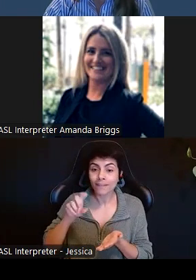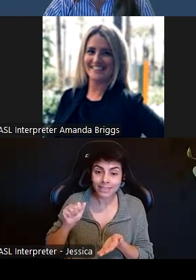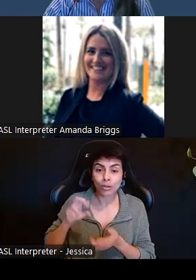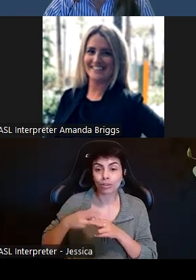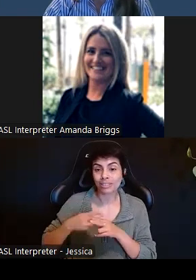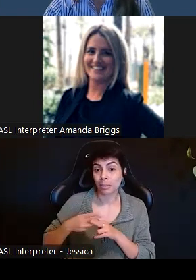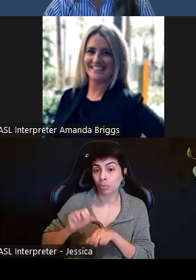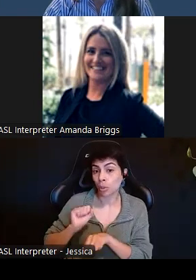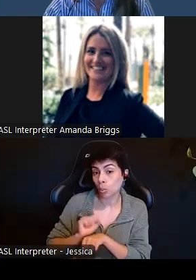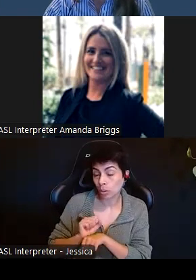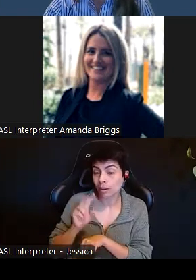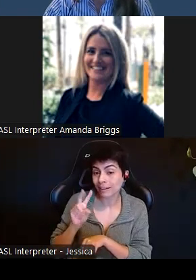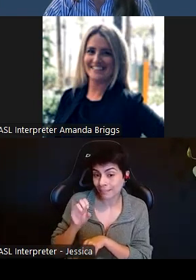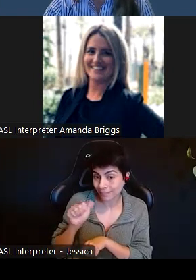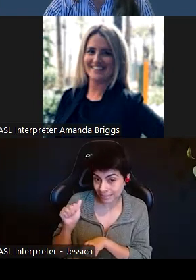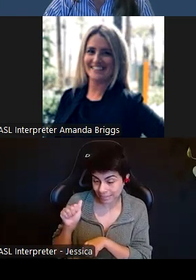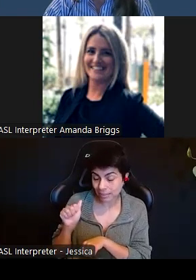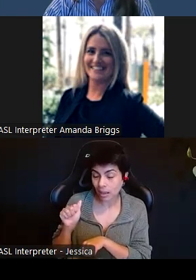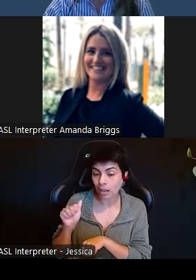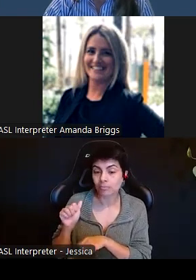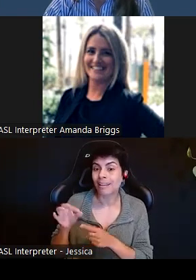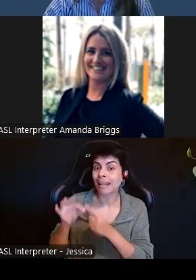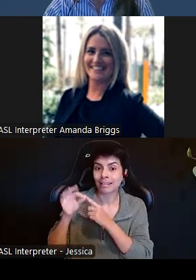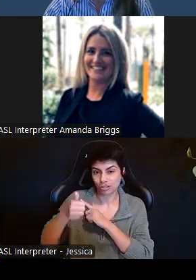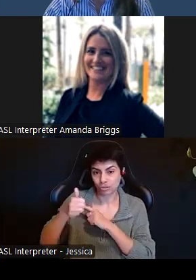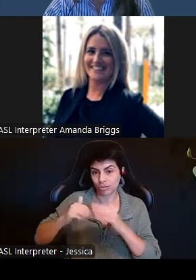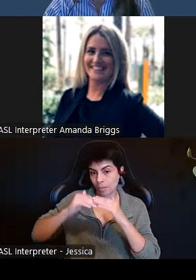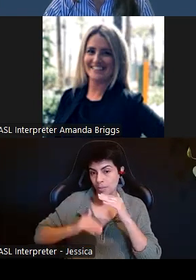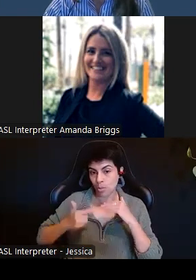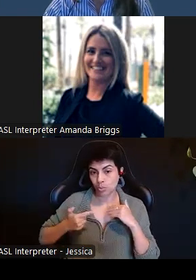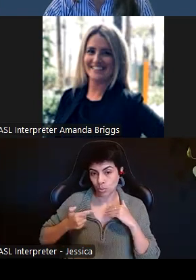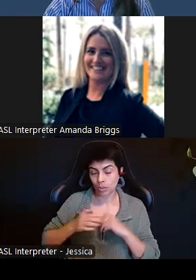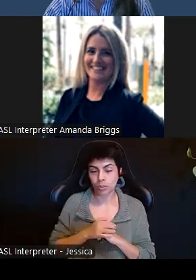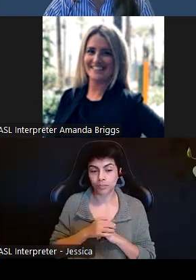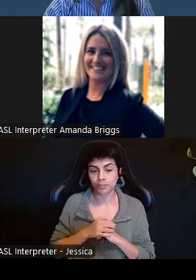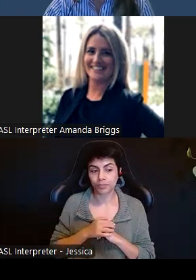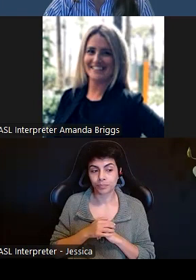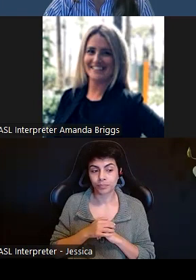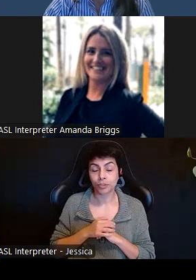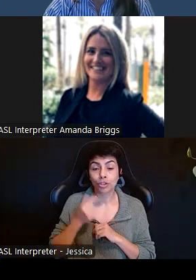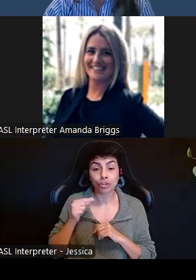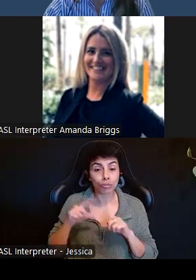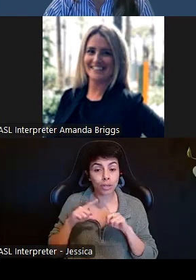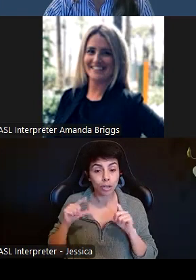unless you are under 21. You are a green card holder who is not exempt from